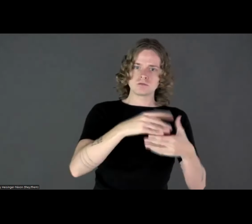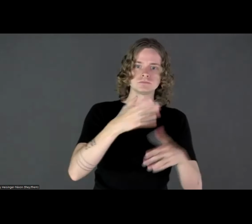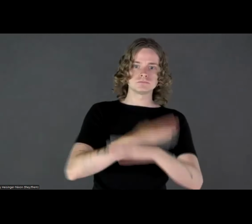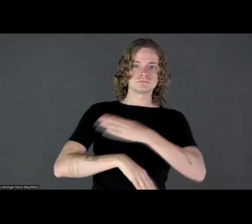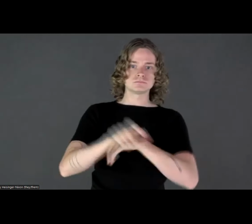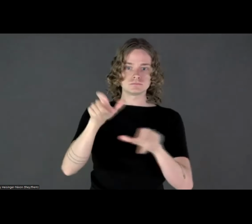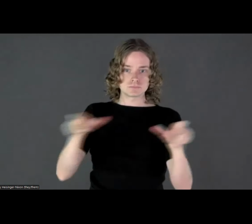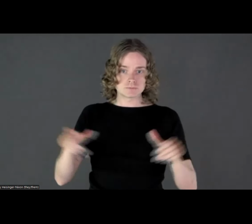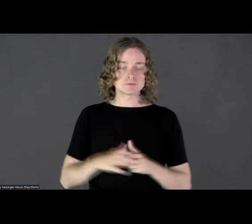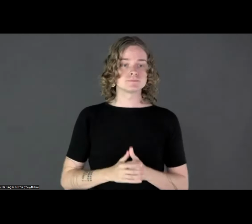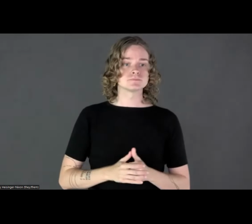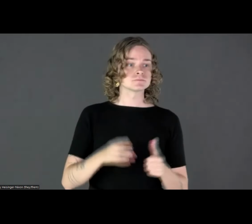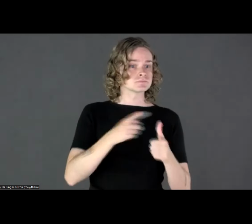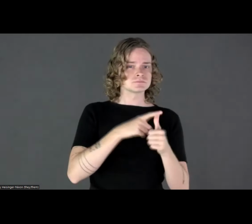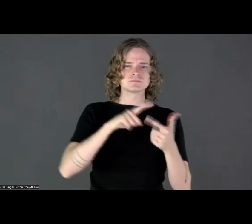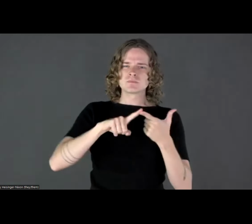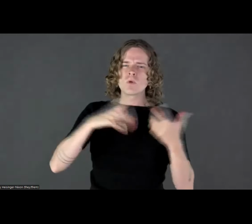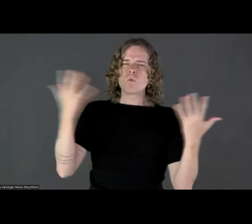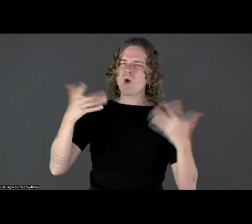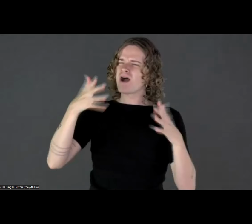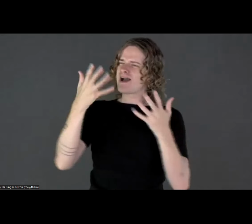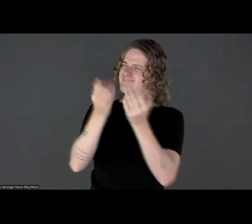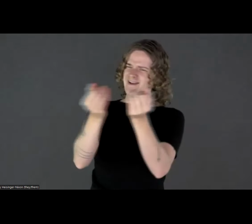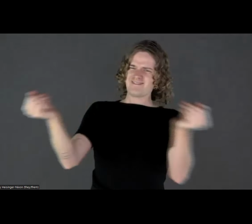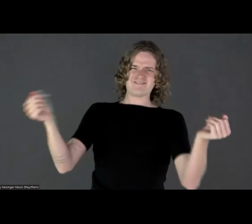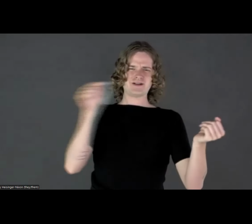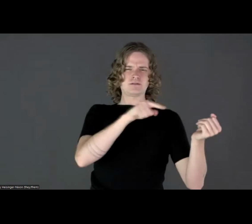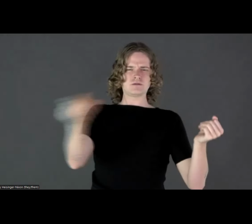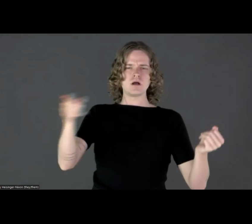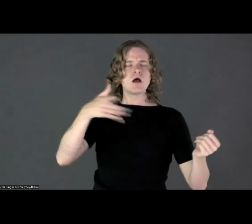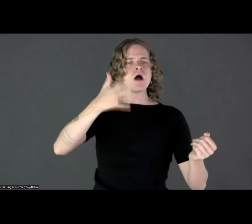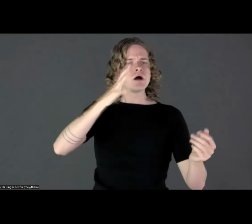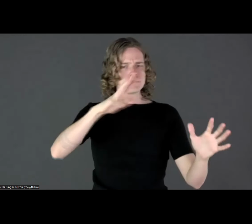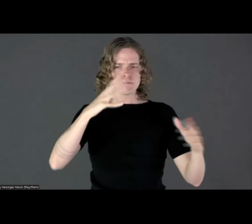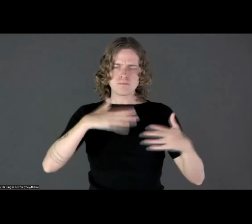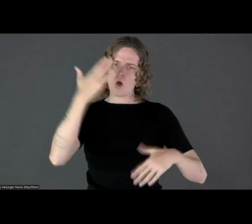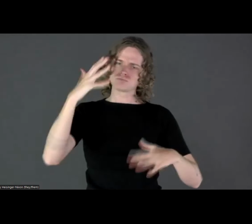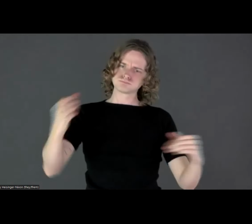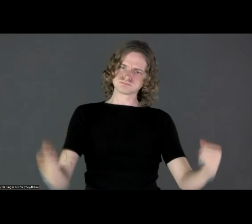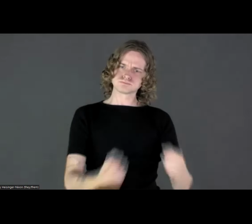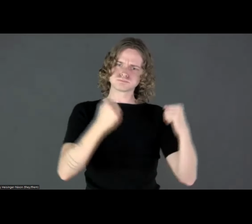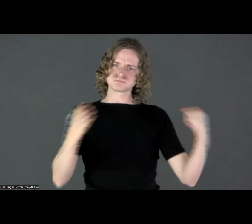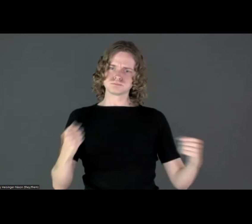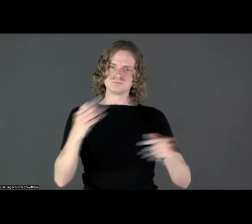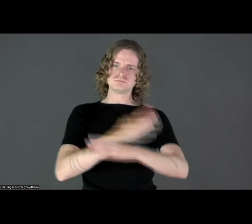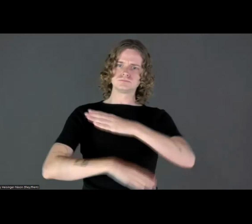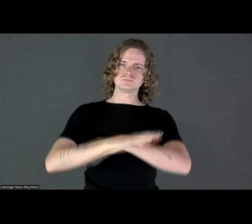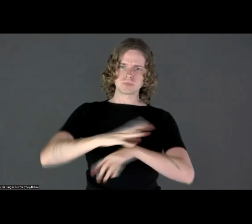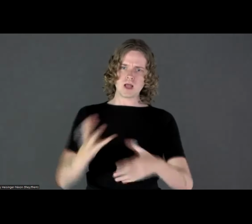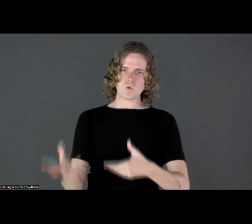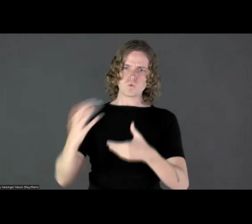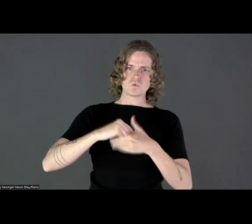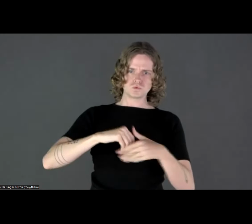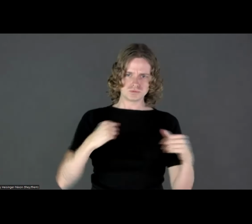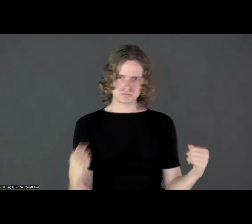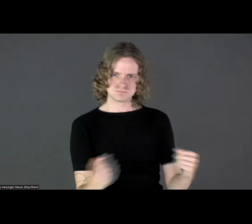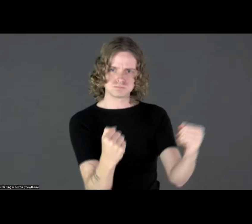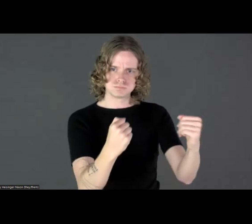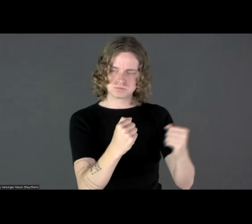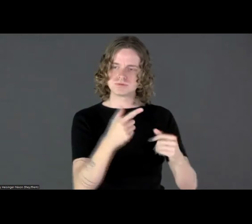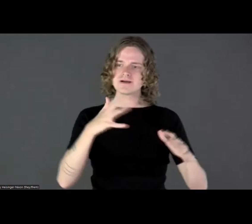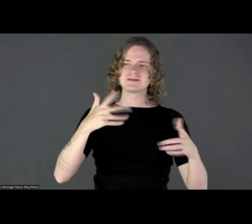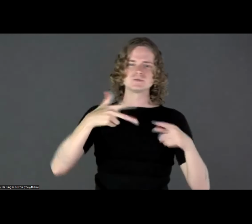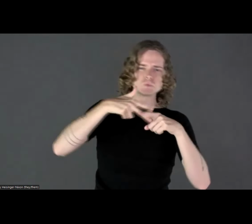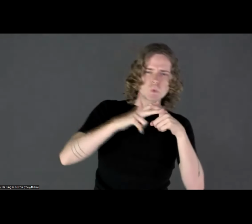inclusive humanitarian action. And finally, we'll move to a theme to change options in strengthening